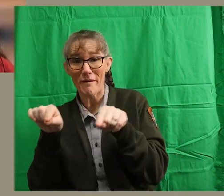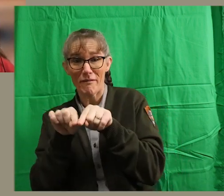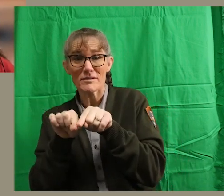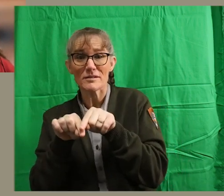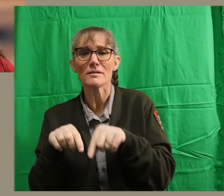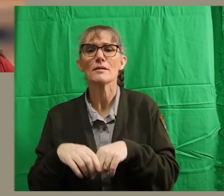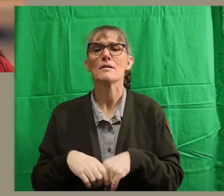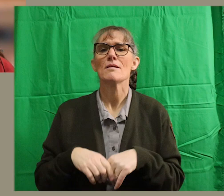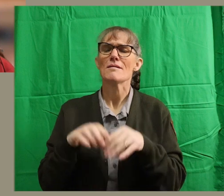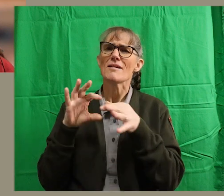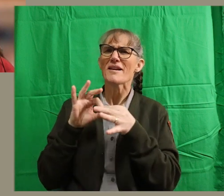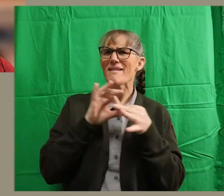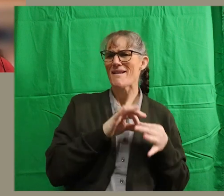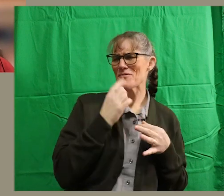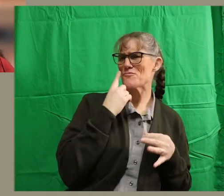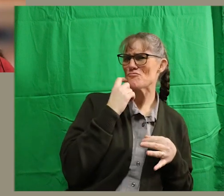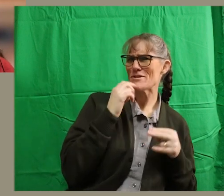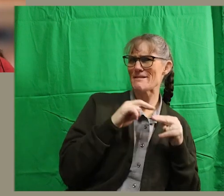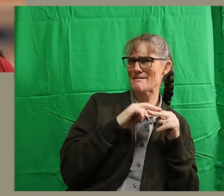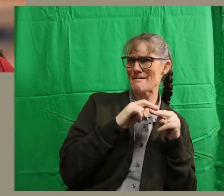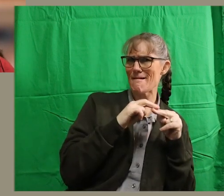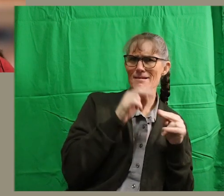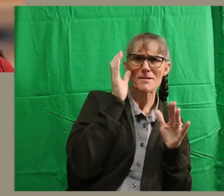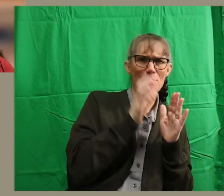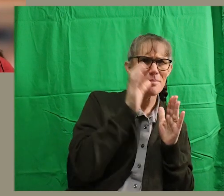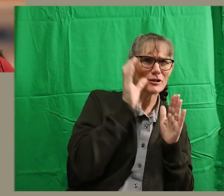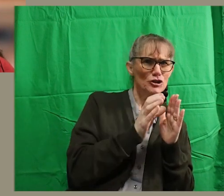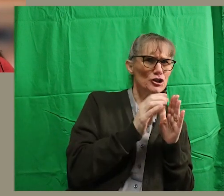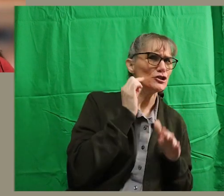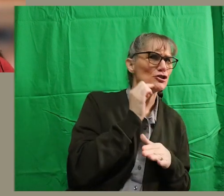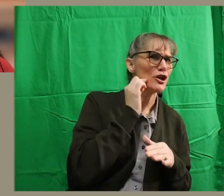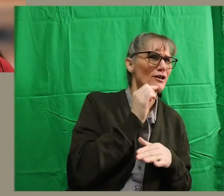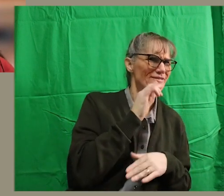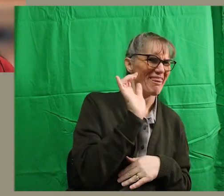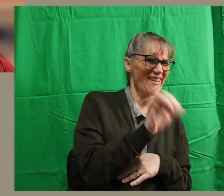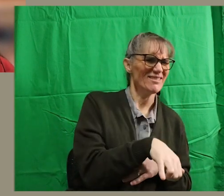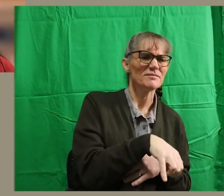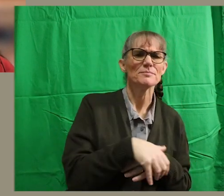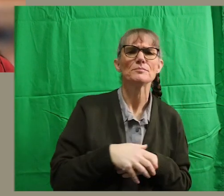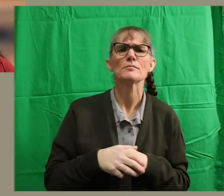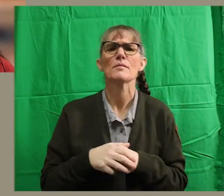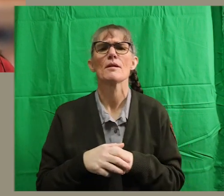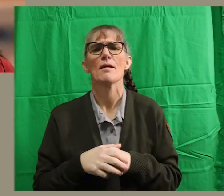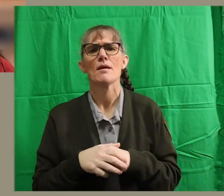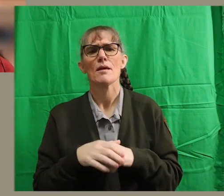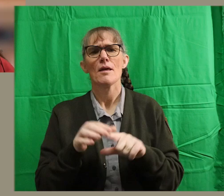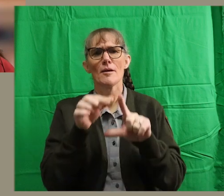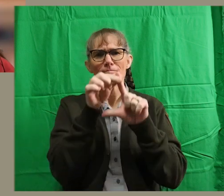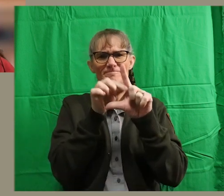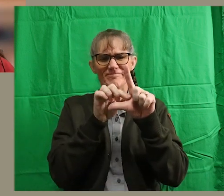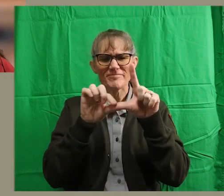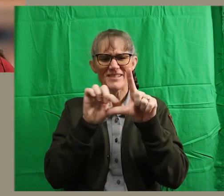which are representative of the jaws that I showed you on the last slide. They have such high-crowned